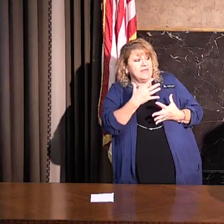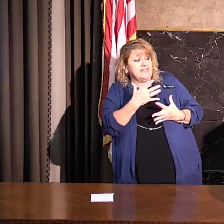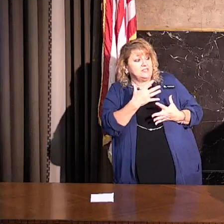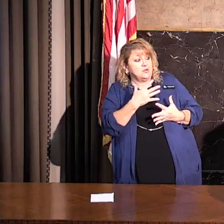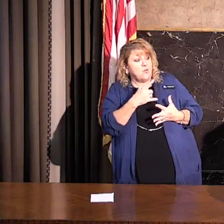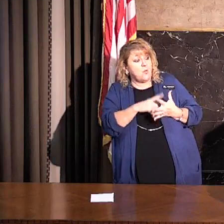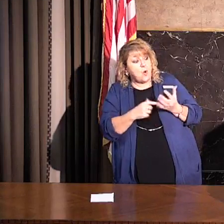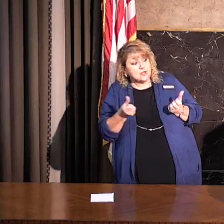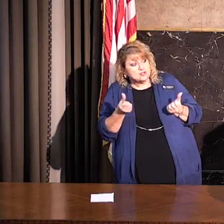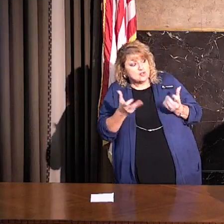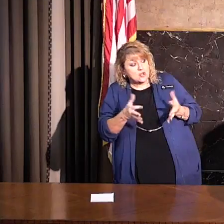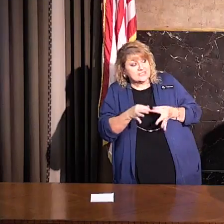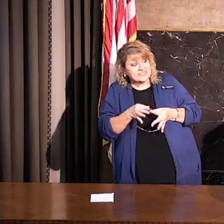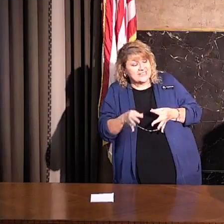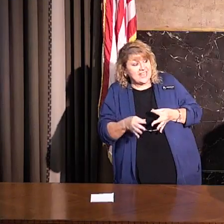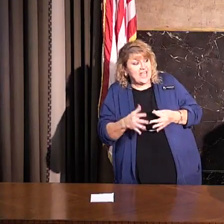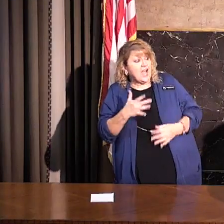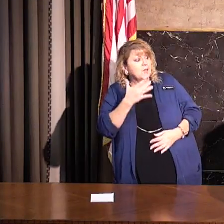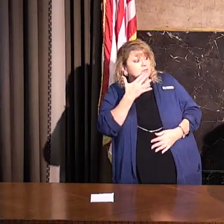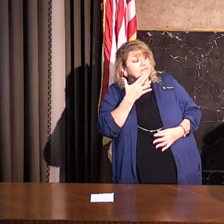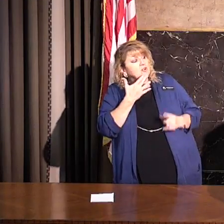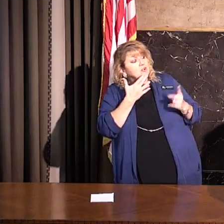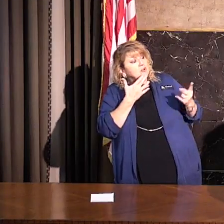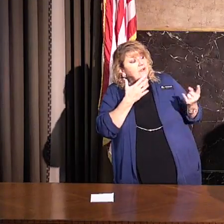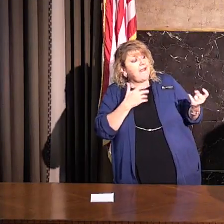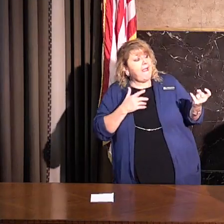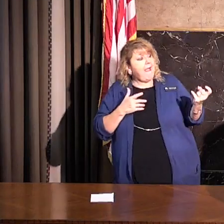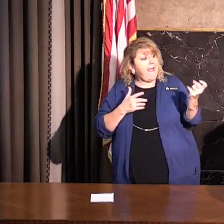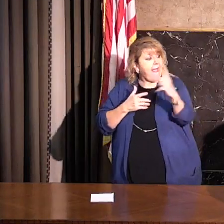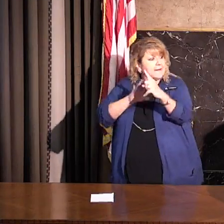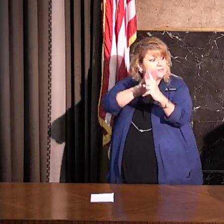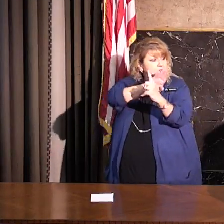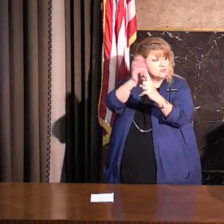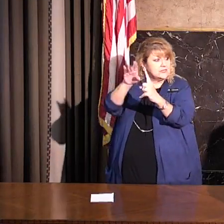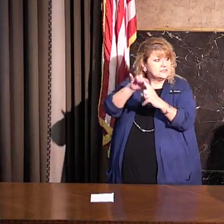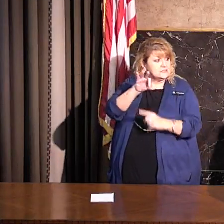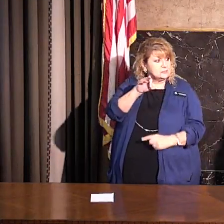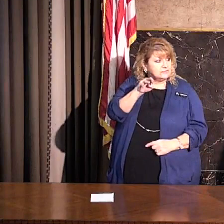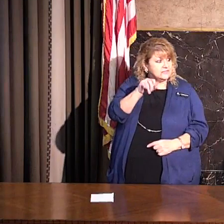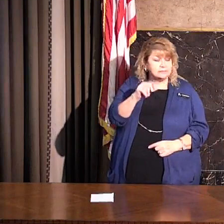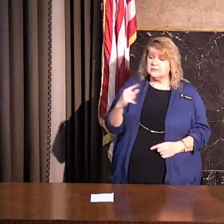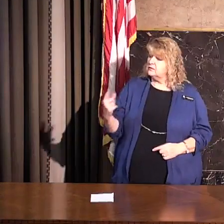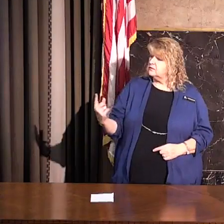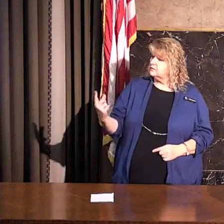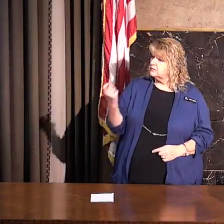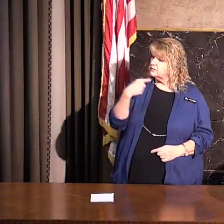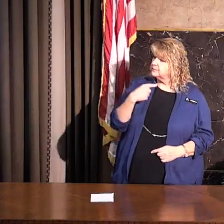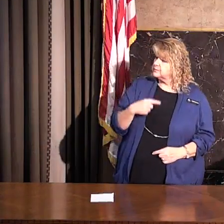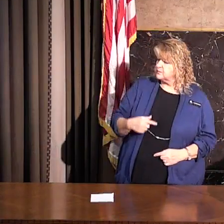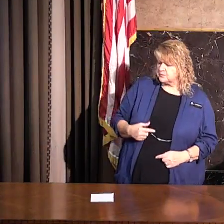about what's causing the delays